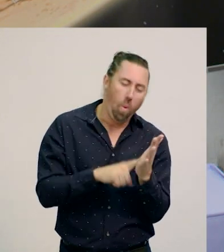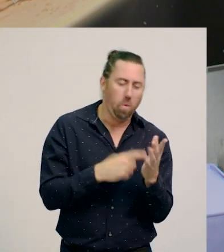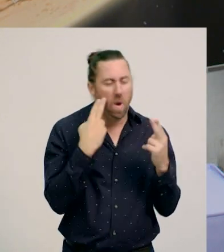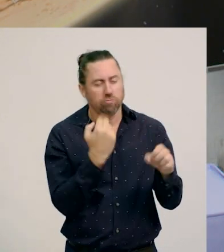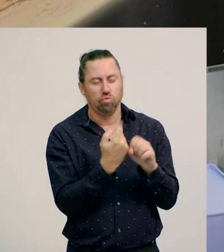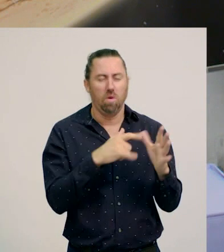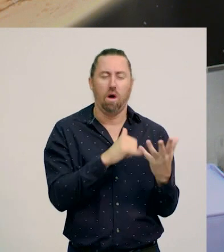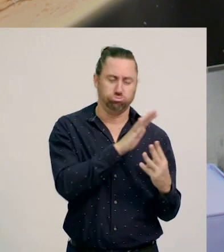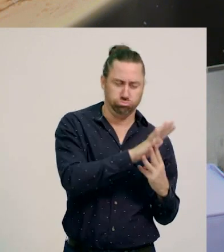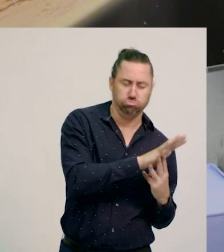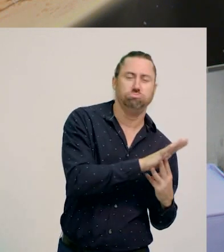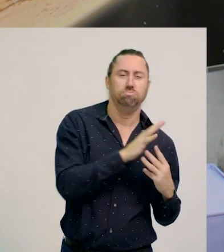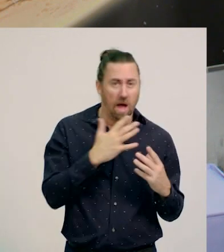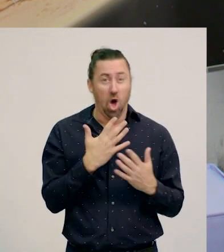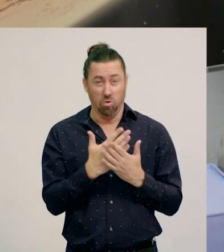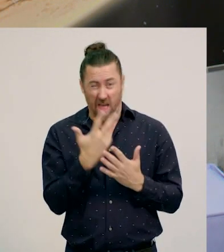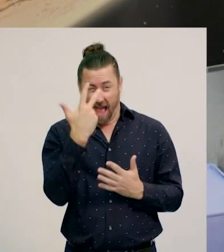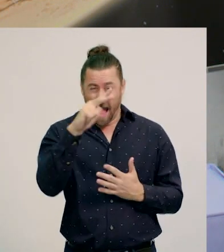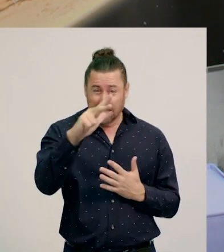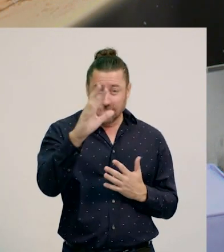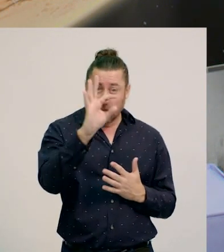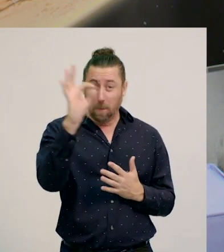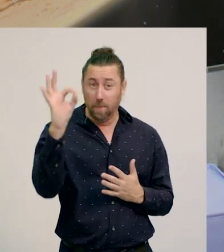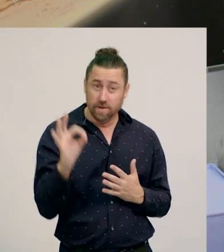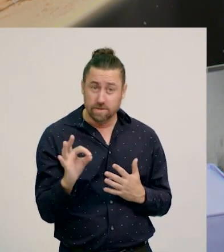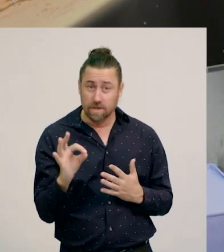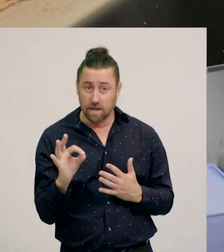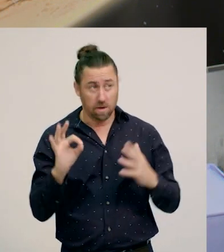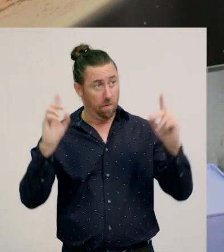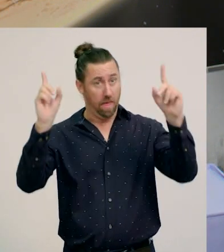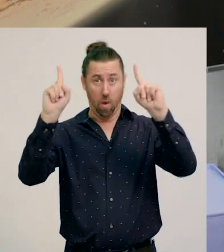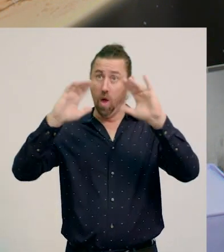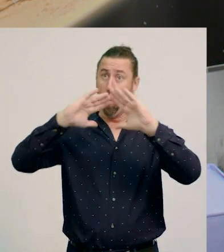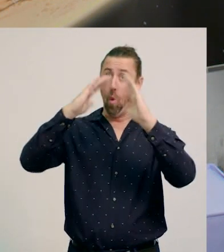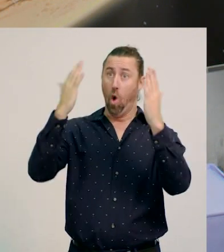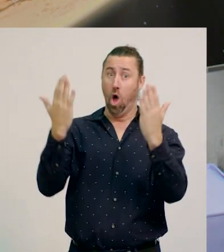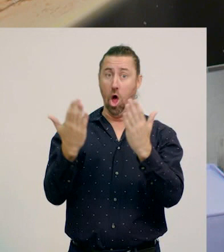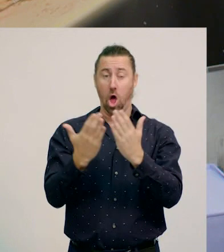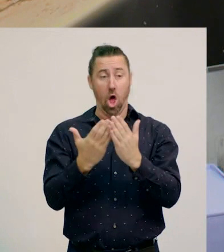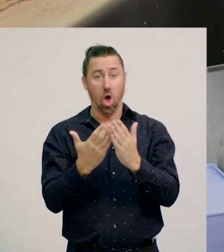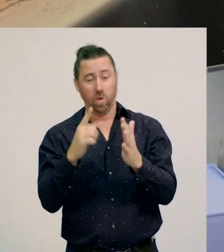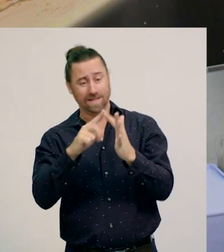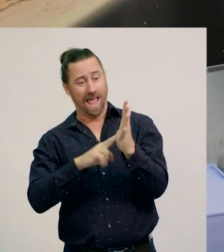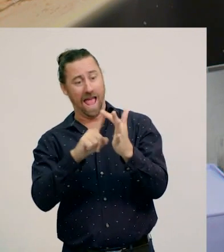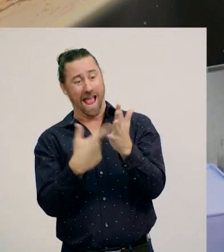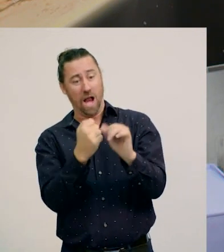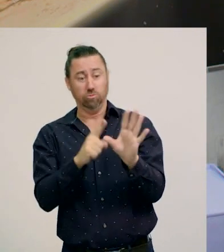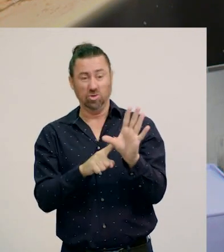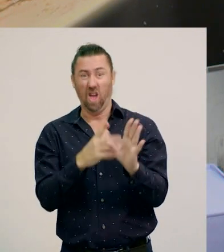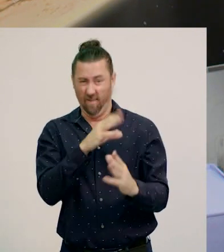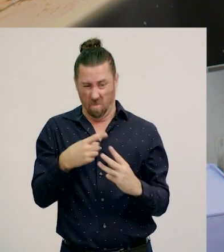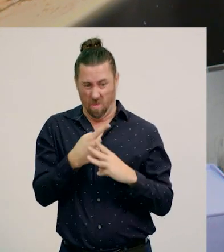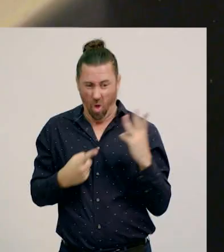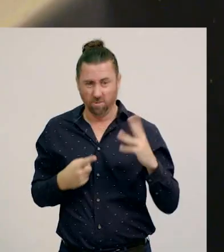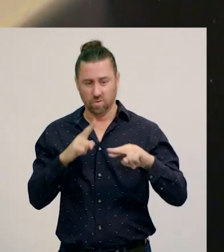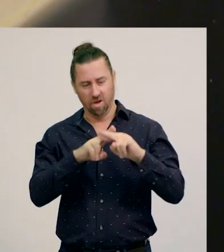But approximately 80% of current worldwide energy use is from these fossil fuels.